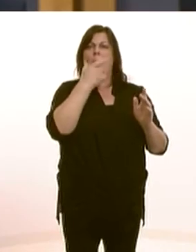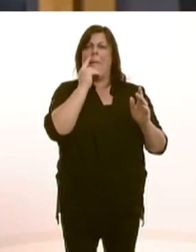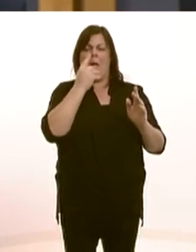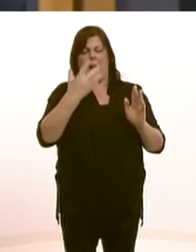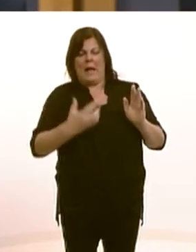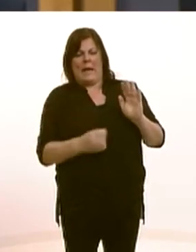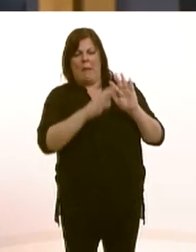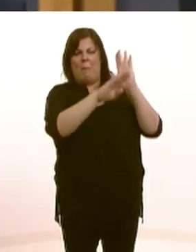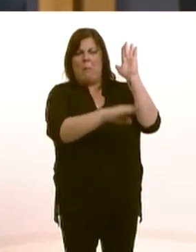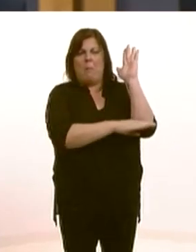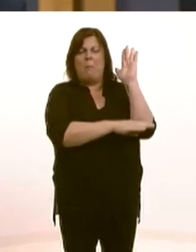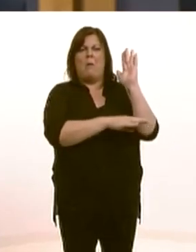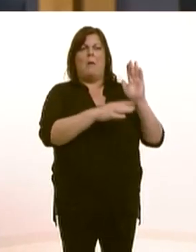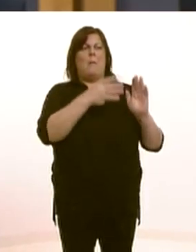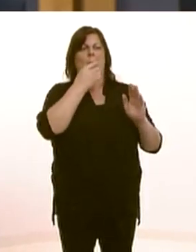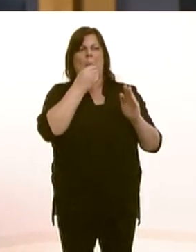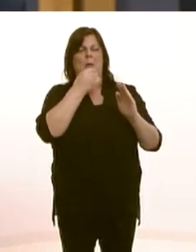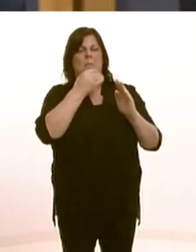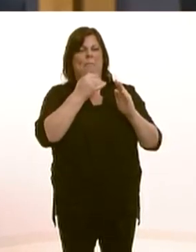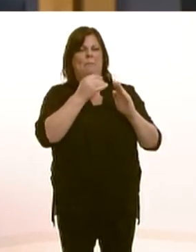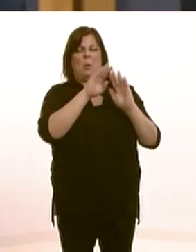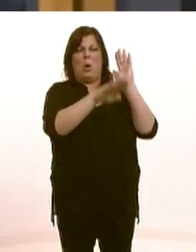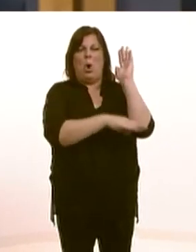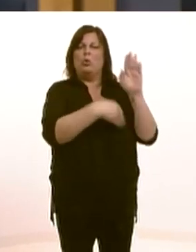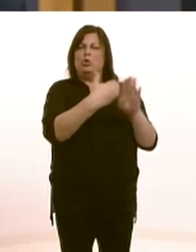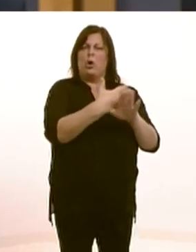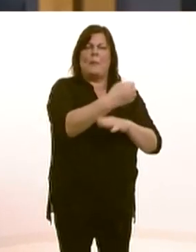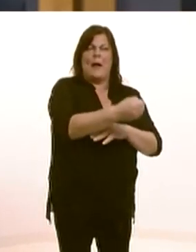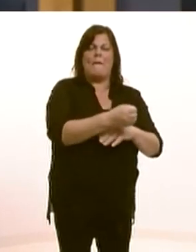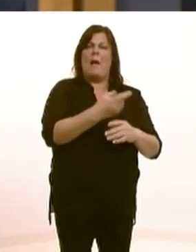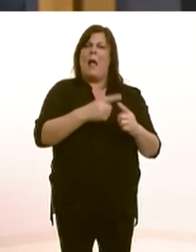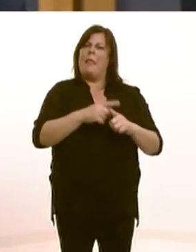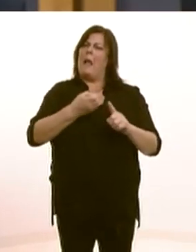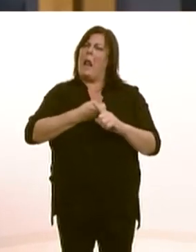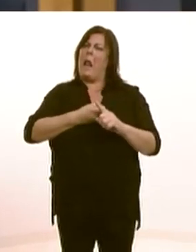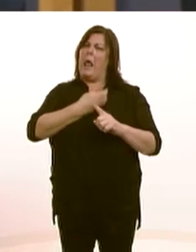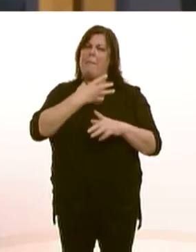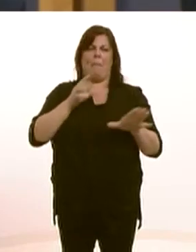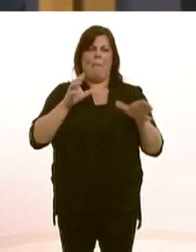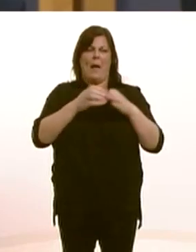disadvantaged, the most under privileged in society, whom the Labour Party, I thought, was actually brought into being to protect.